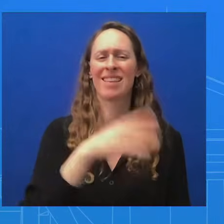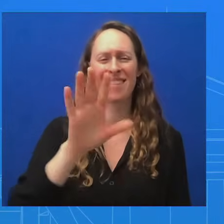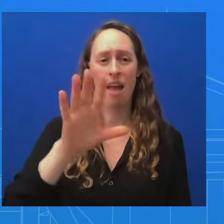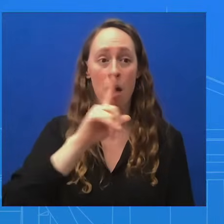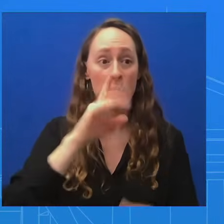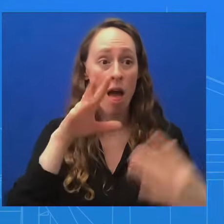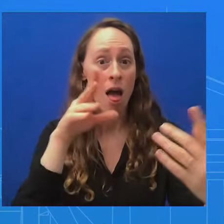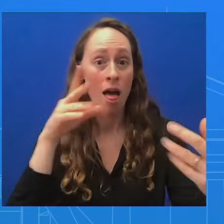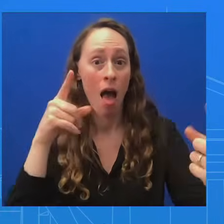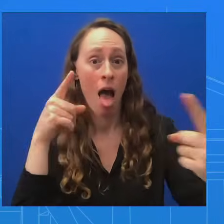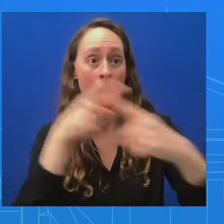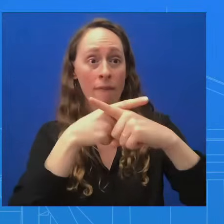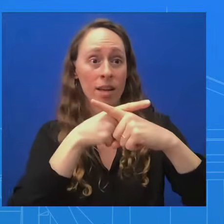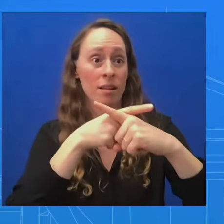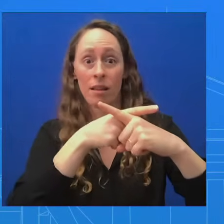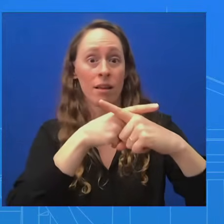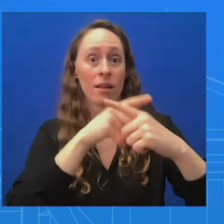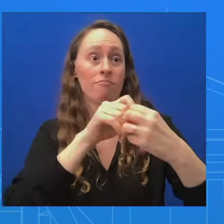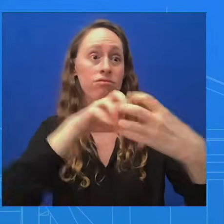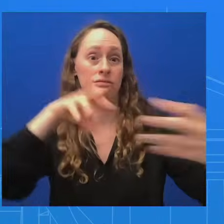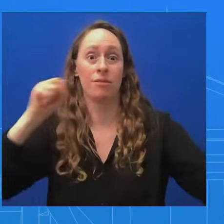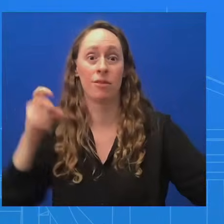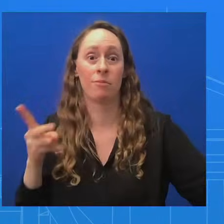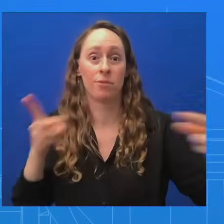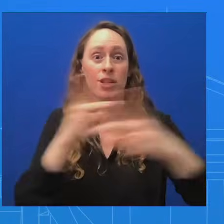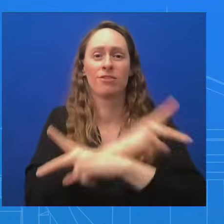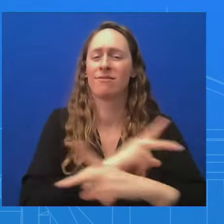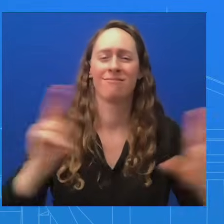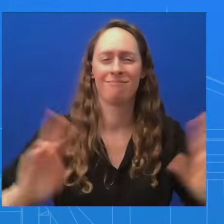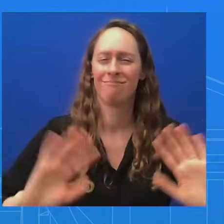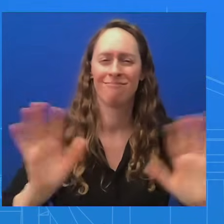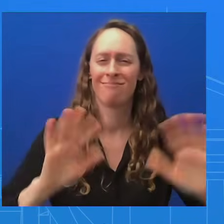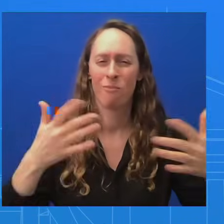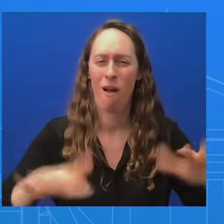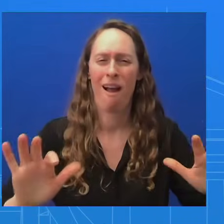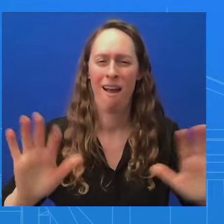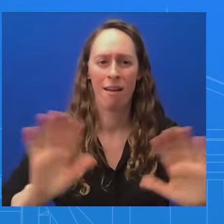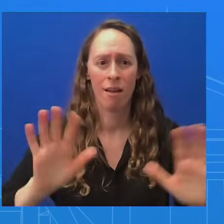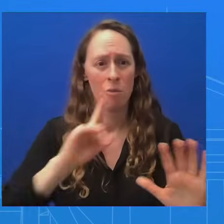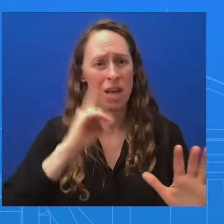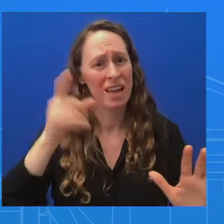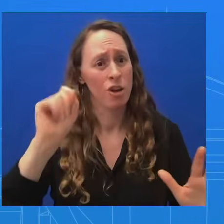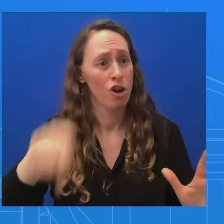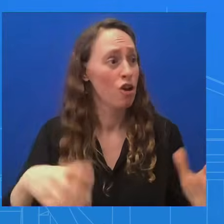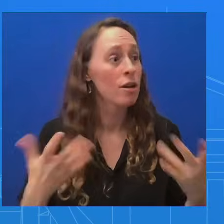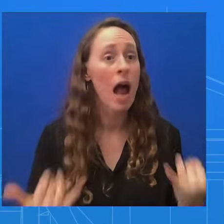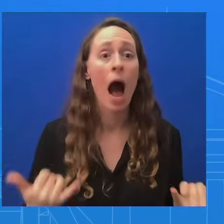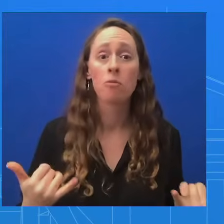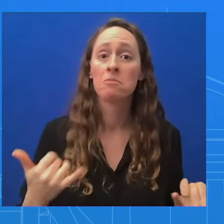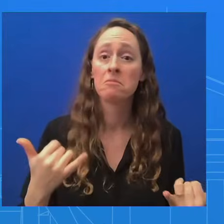doesn't have to go on one day -- one day more if the Houthis would make the right decision to stop these attacks. The Press: Right, but they're a terrorist group